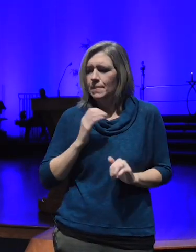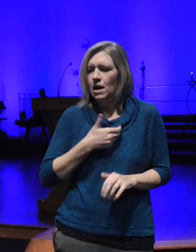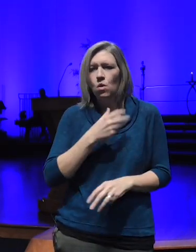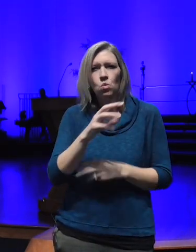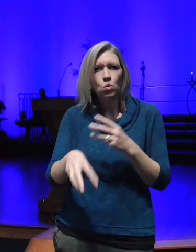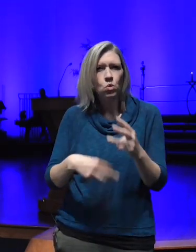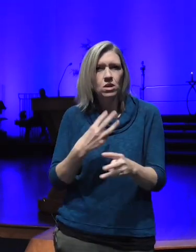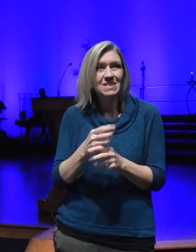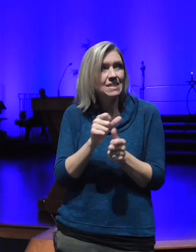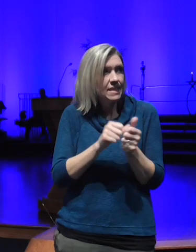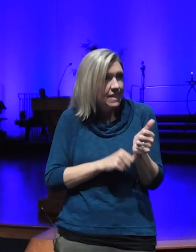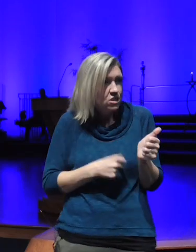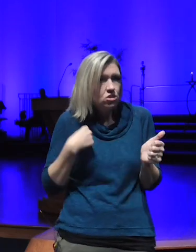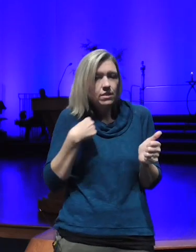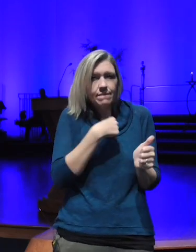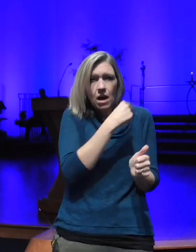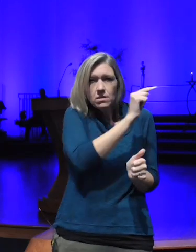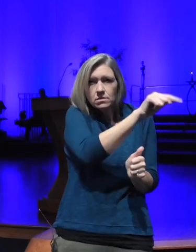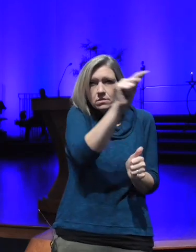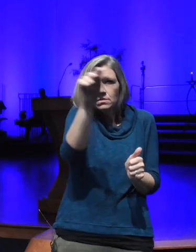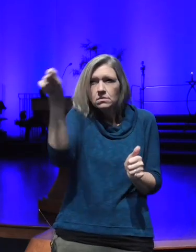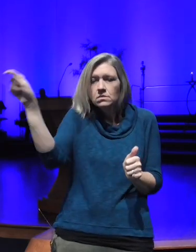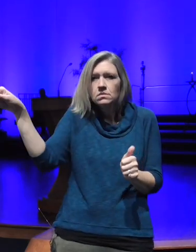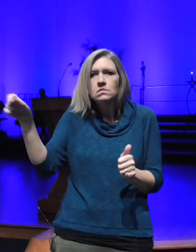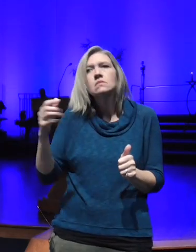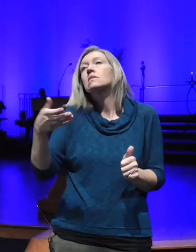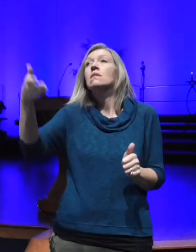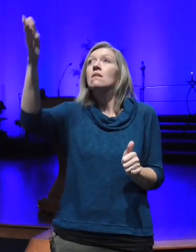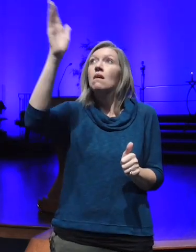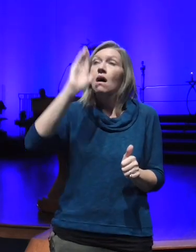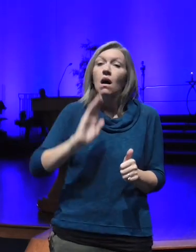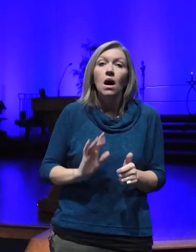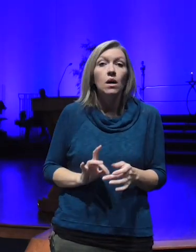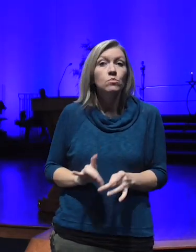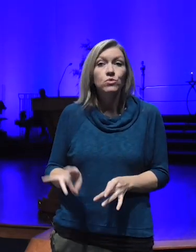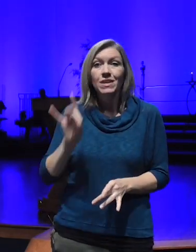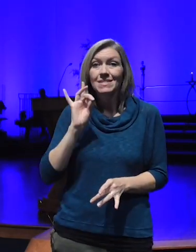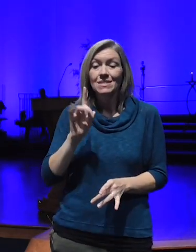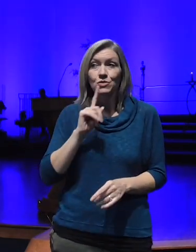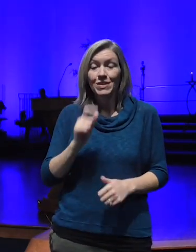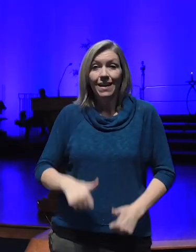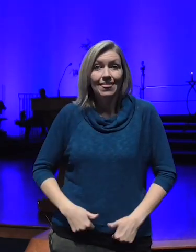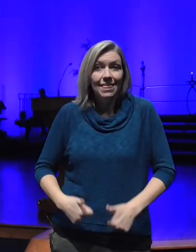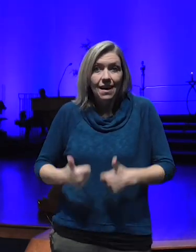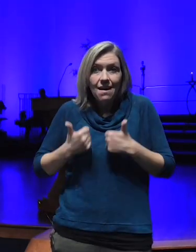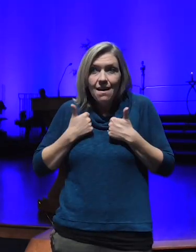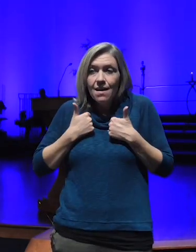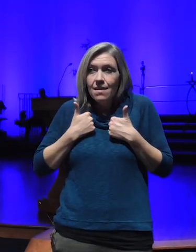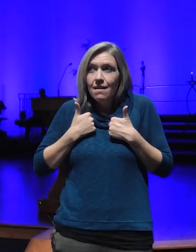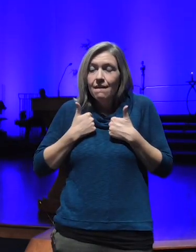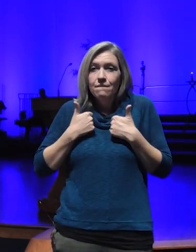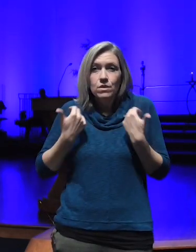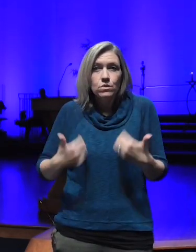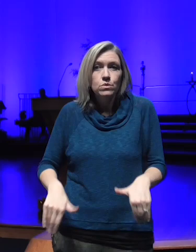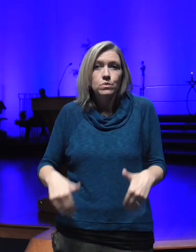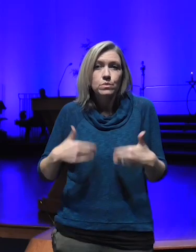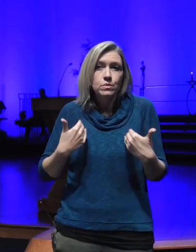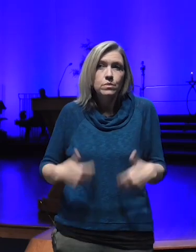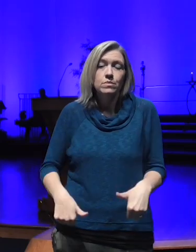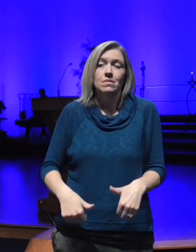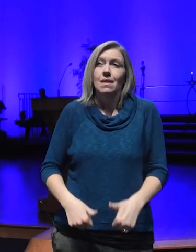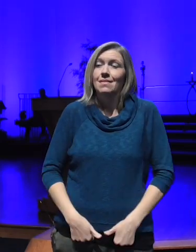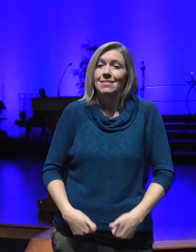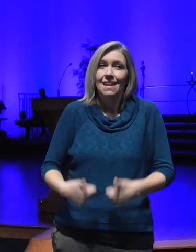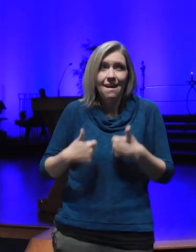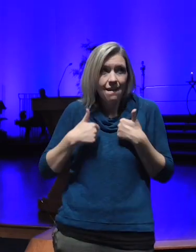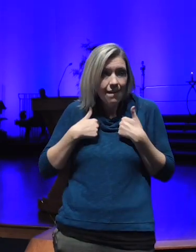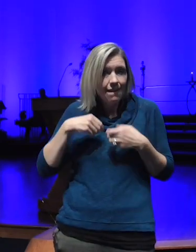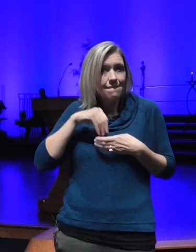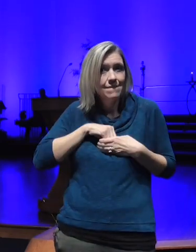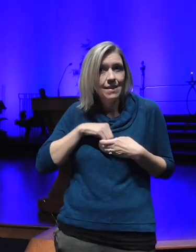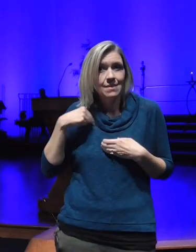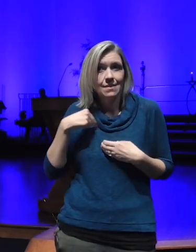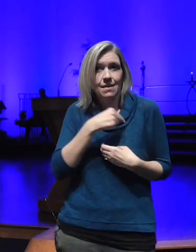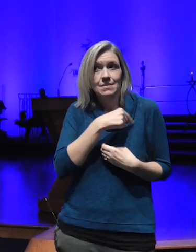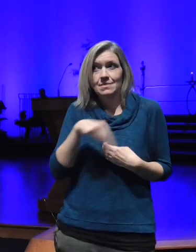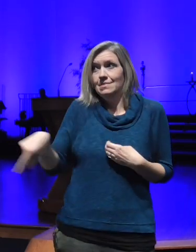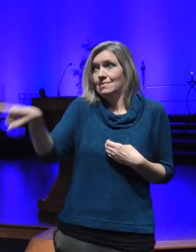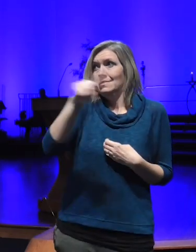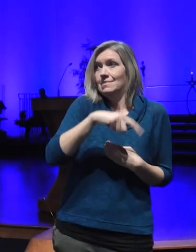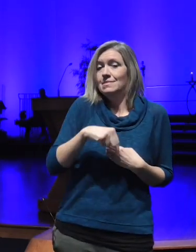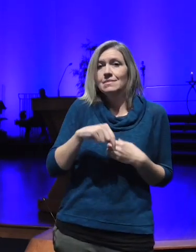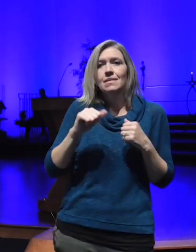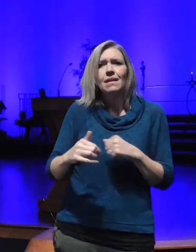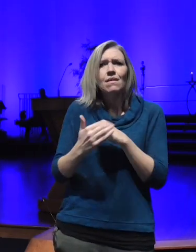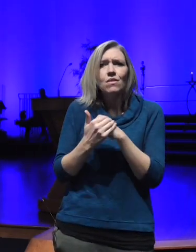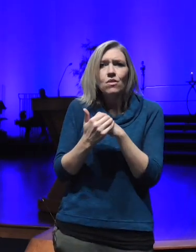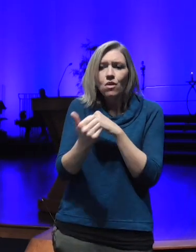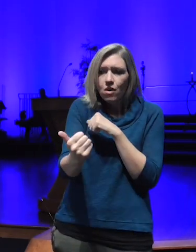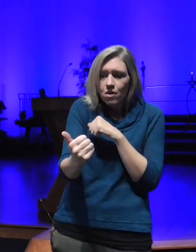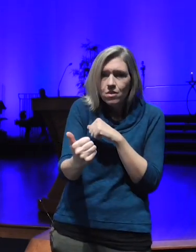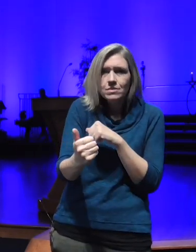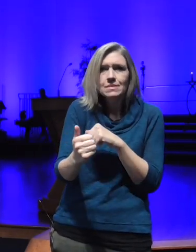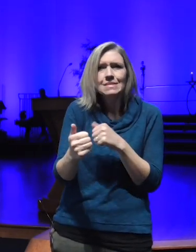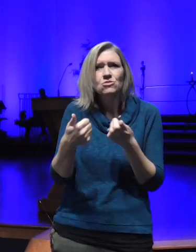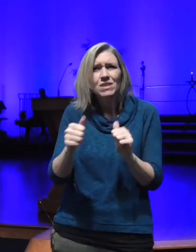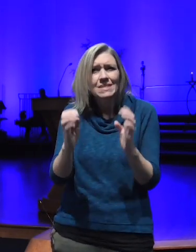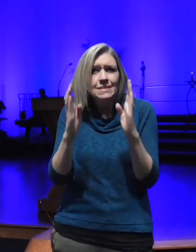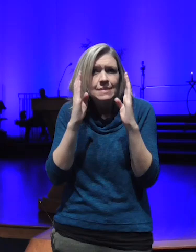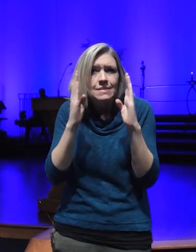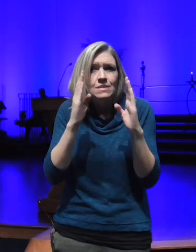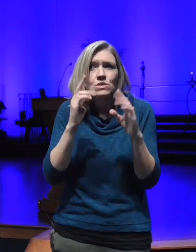us this God presentence so alive so profoundly alive in us calling us to utilize it on behalf of